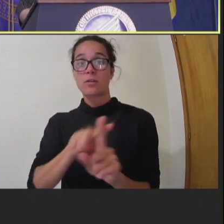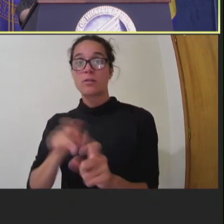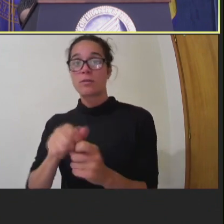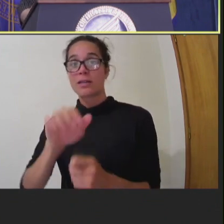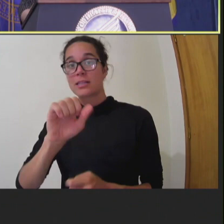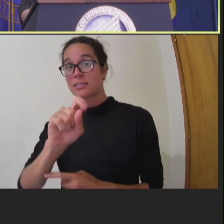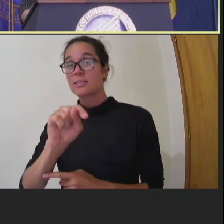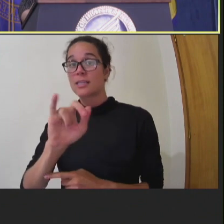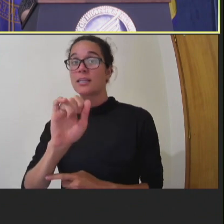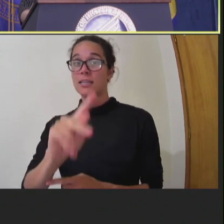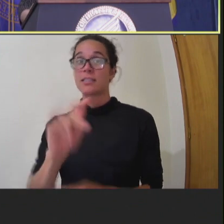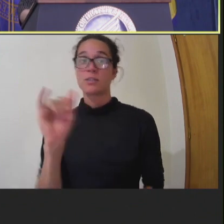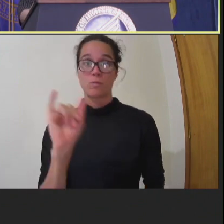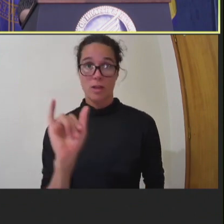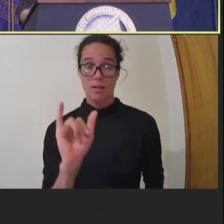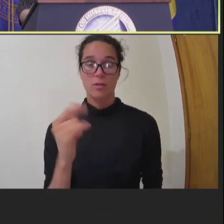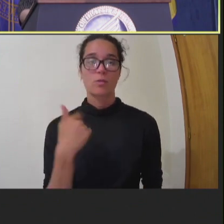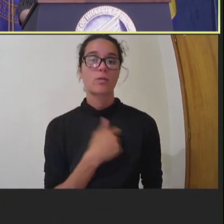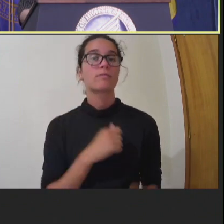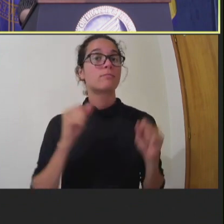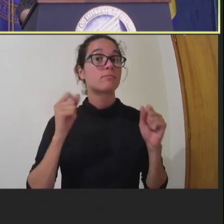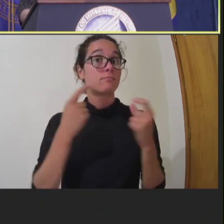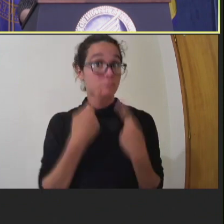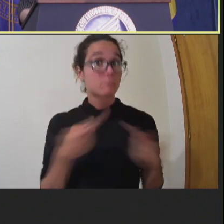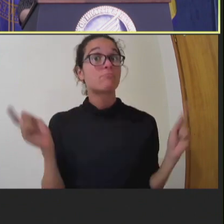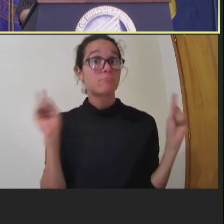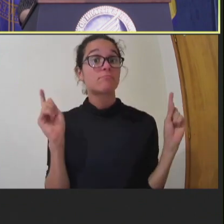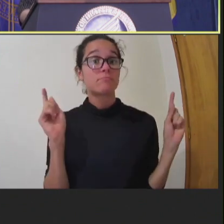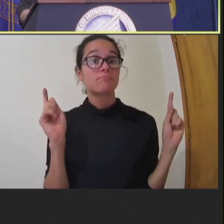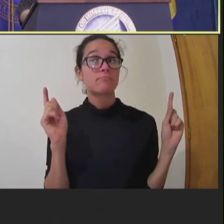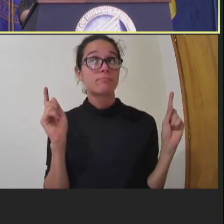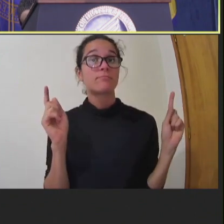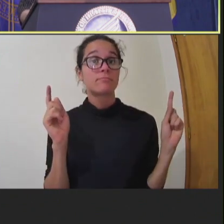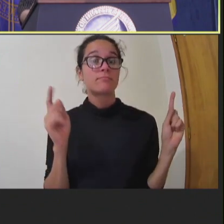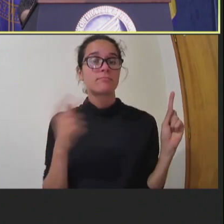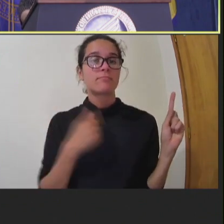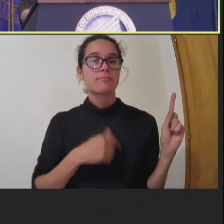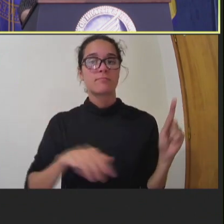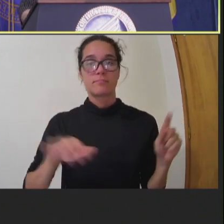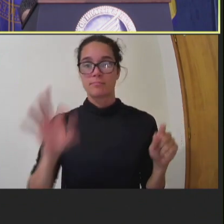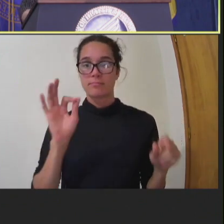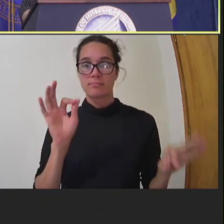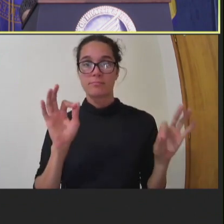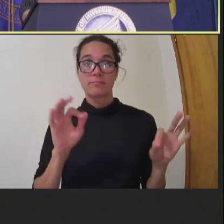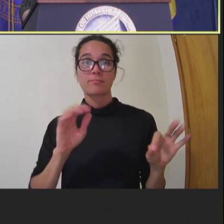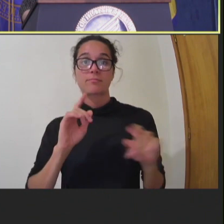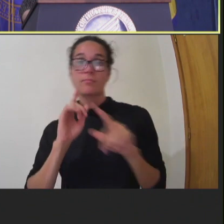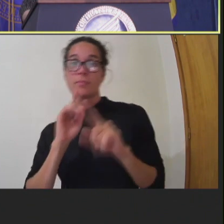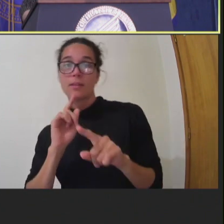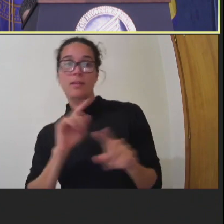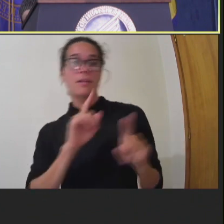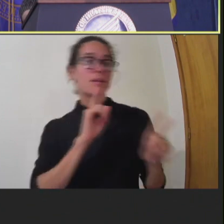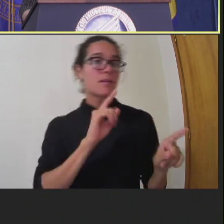we were able to achieve immune responses in patients who were vaccinated. We followed